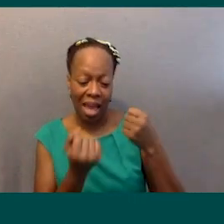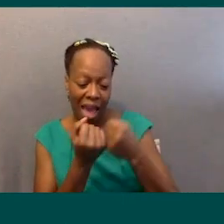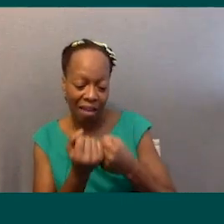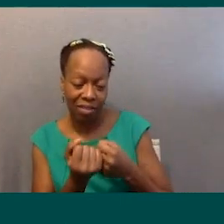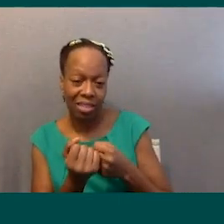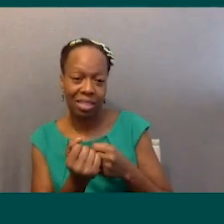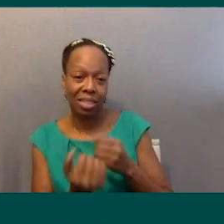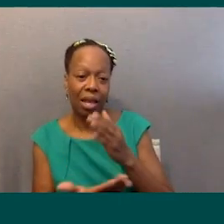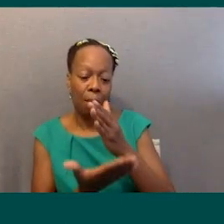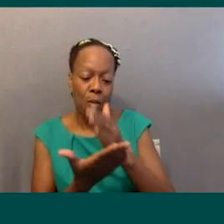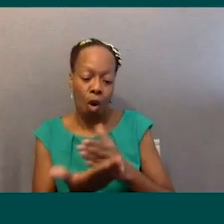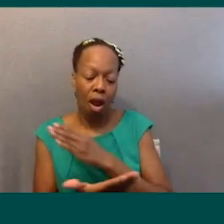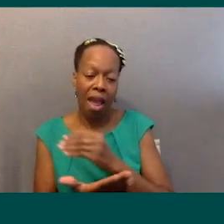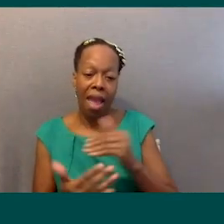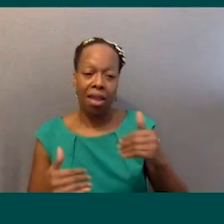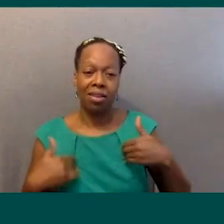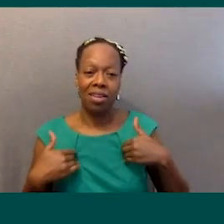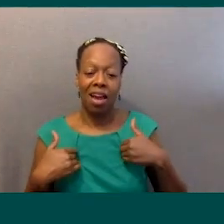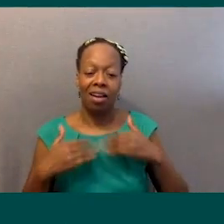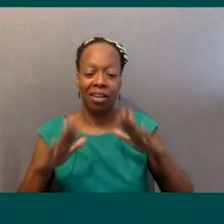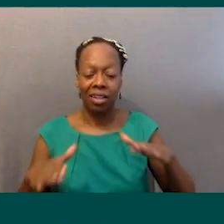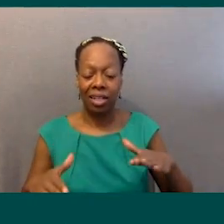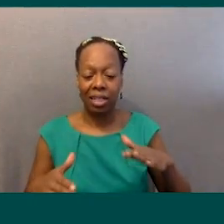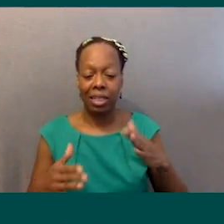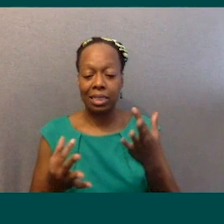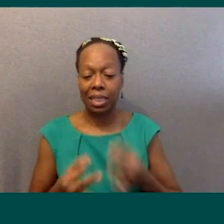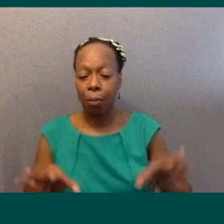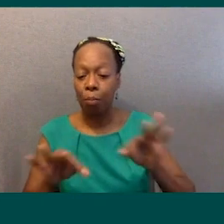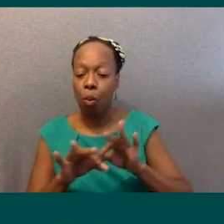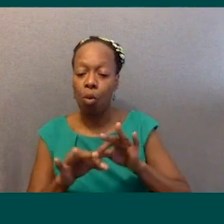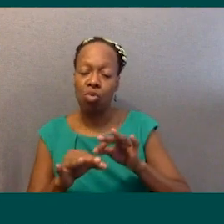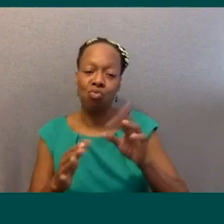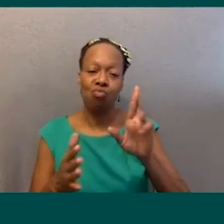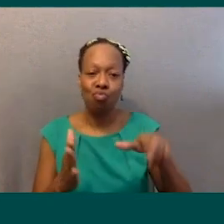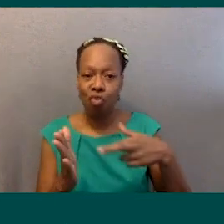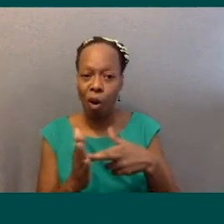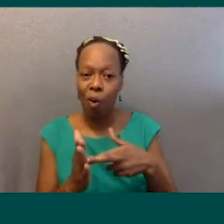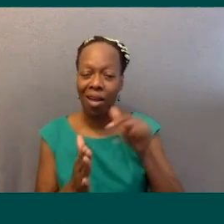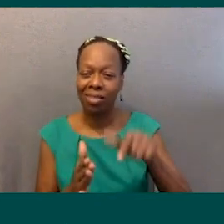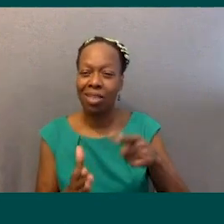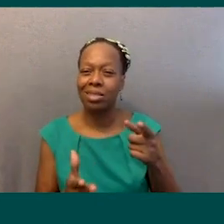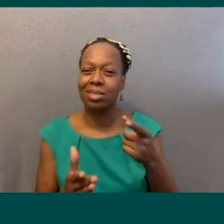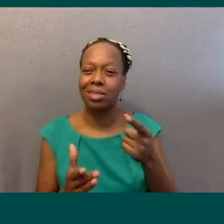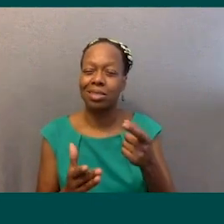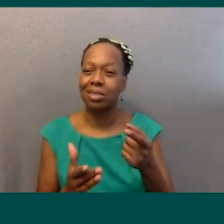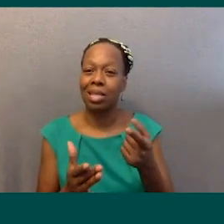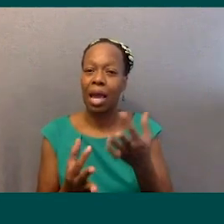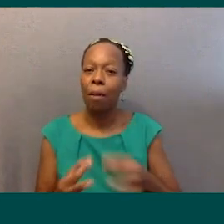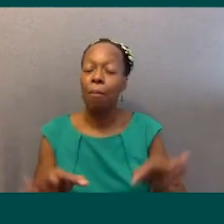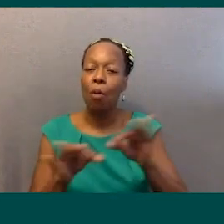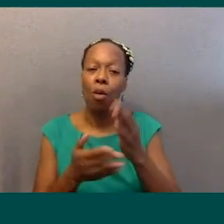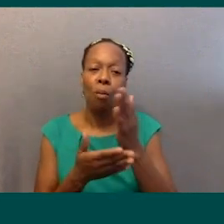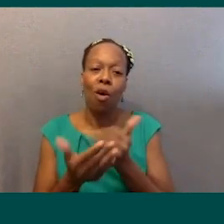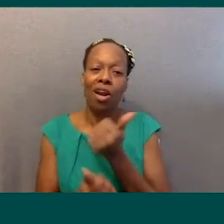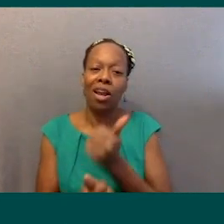and just how important that is, I think that's such an important part of a child at any age.